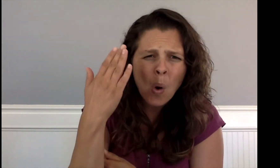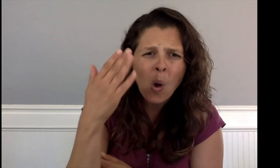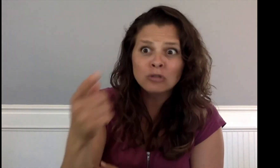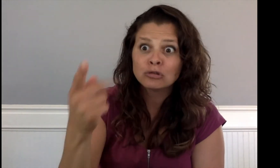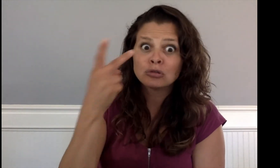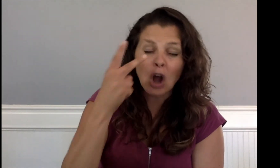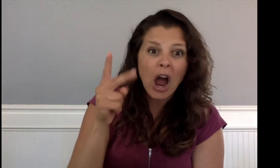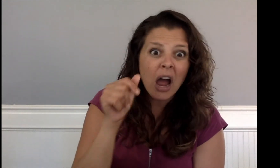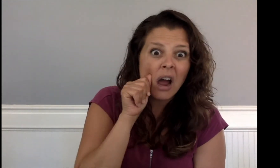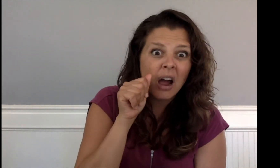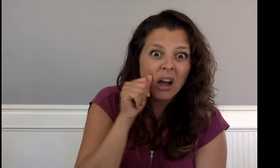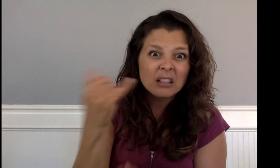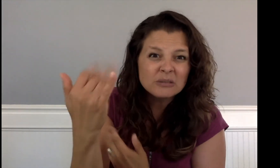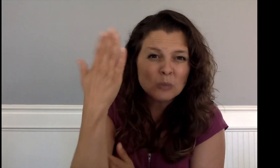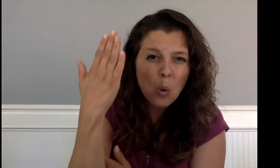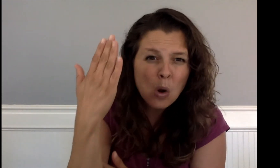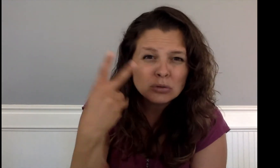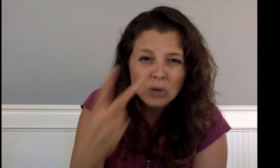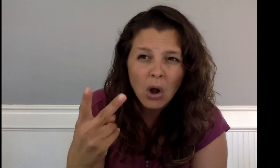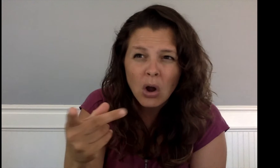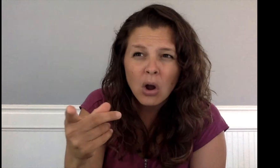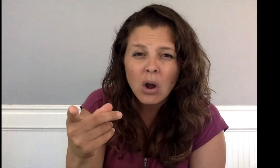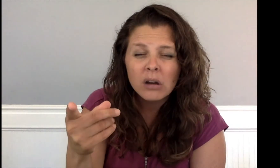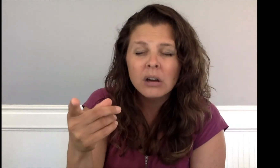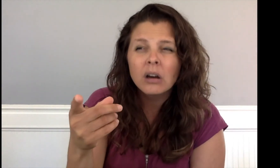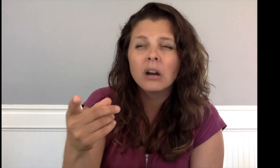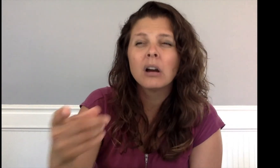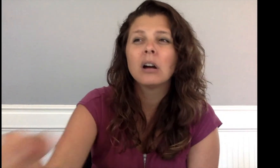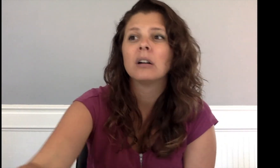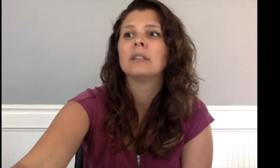"This morning?" Charlie said. "You saw her this morning?"